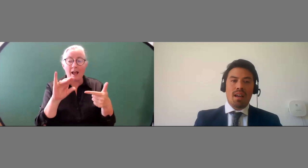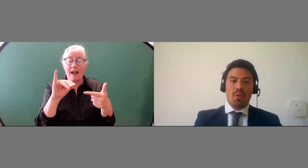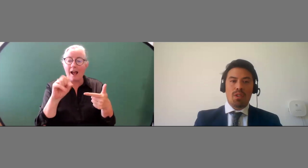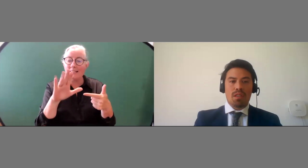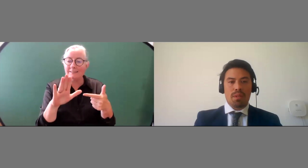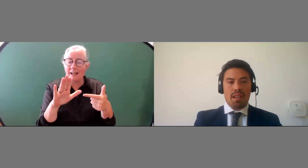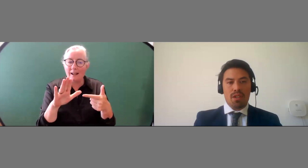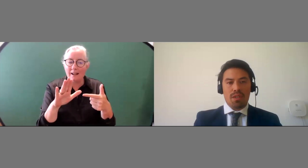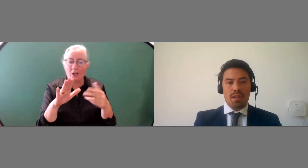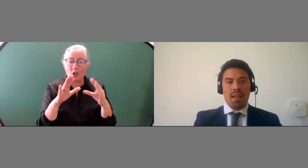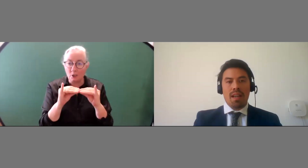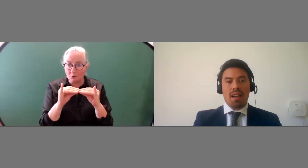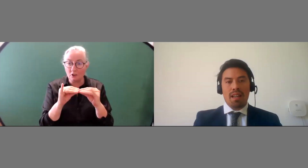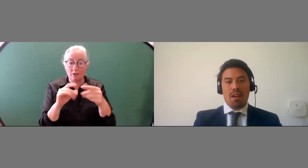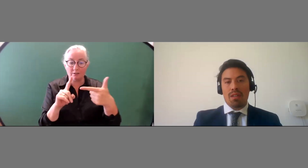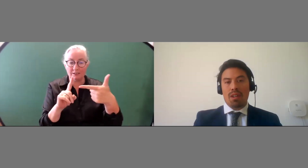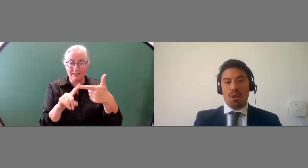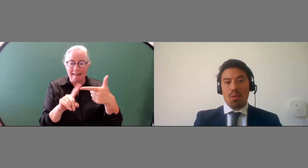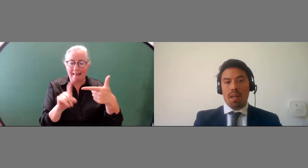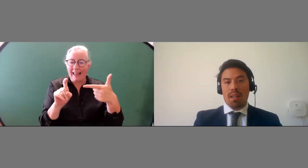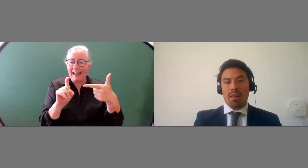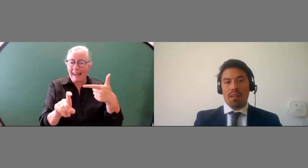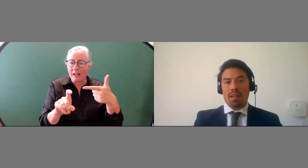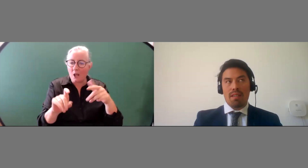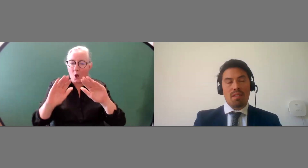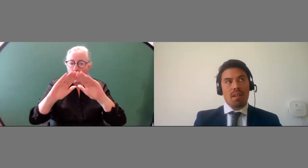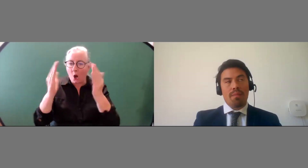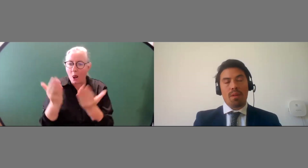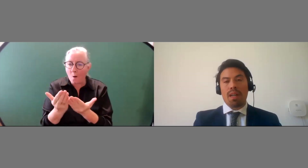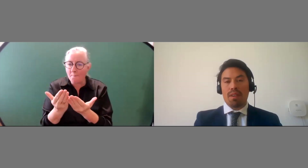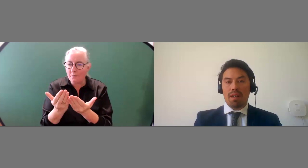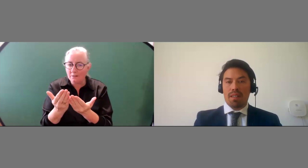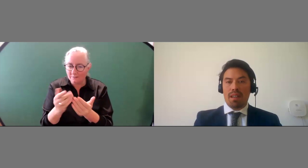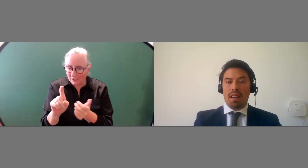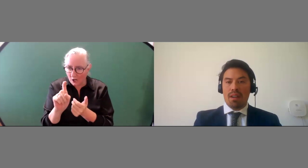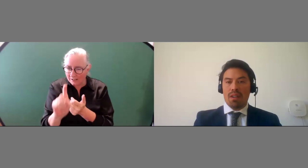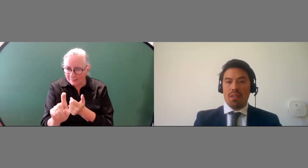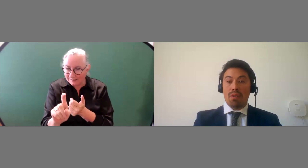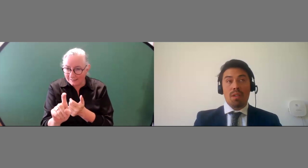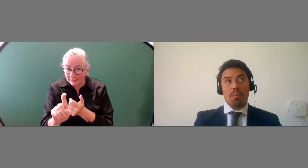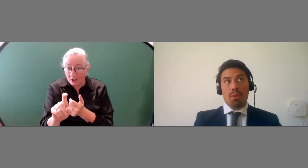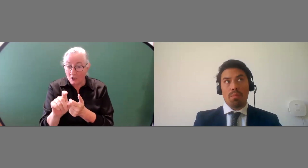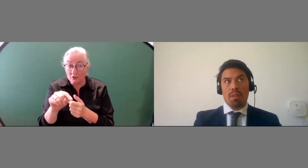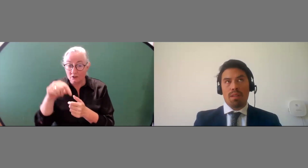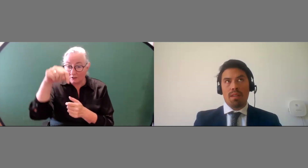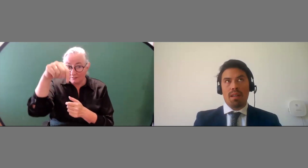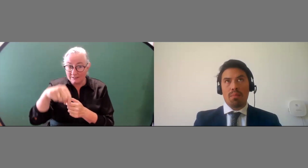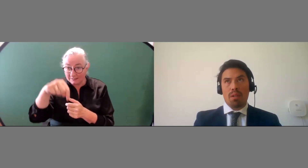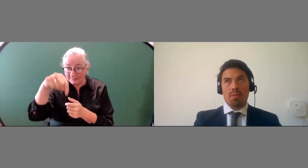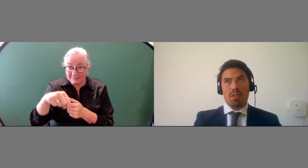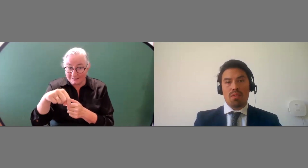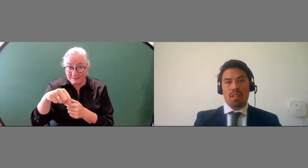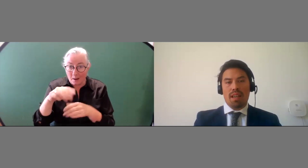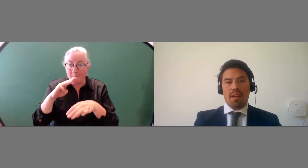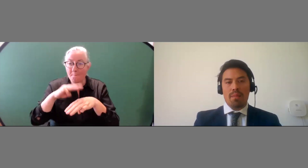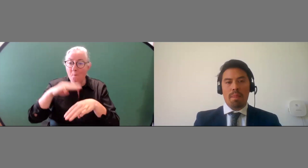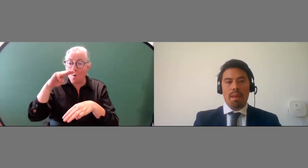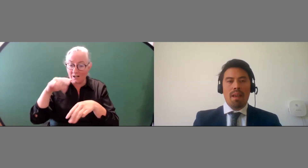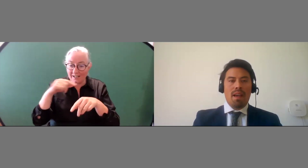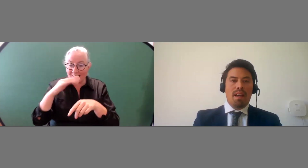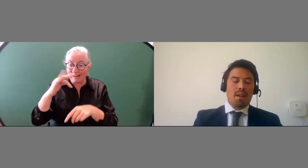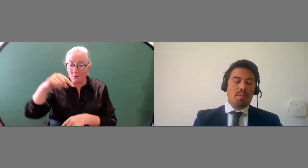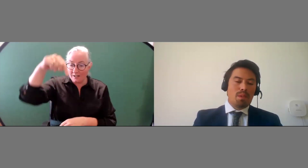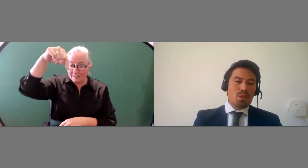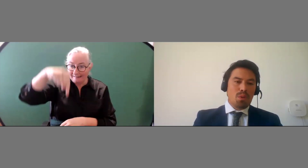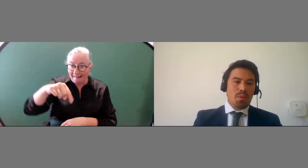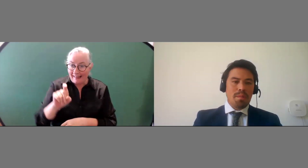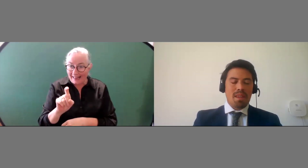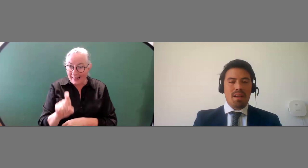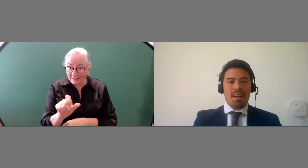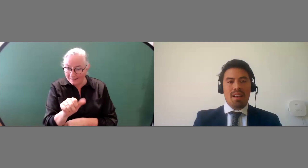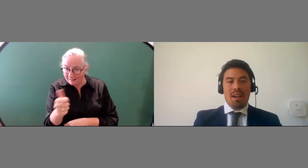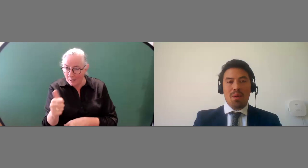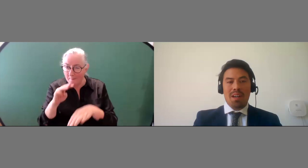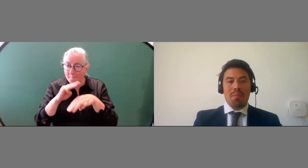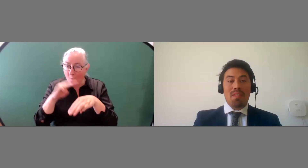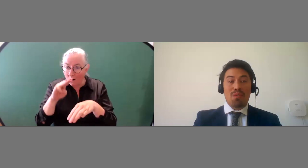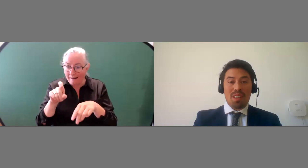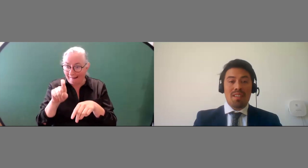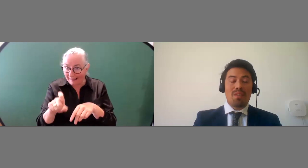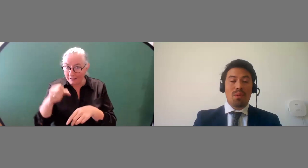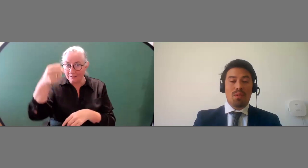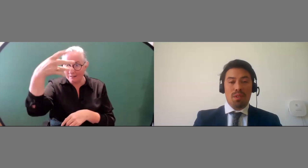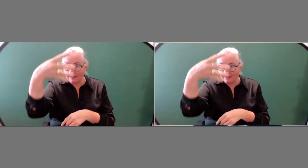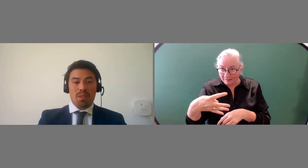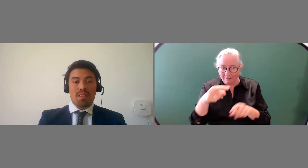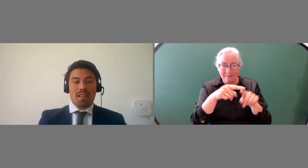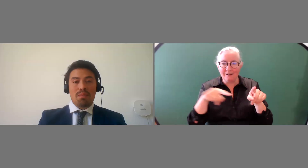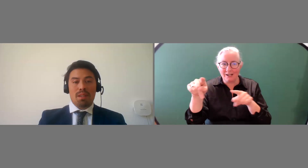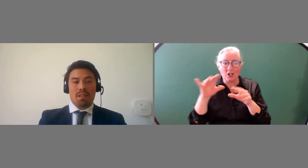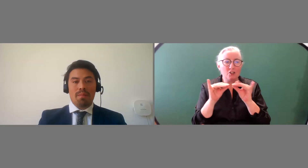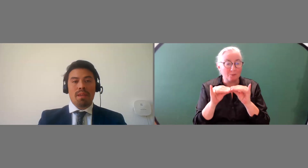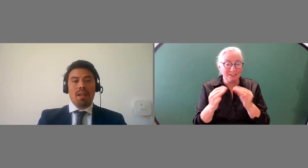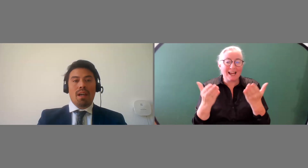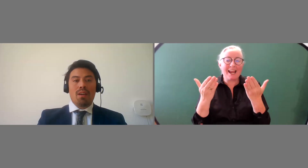language interpretation click on the globe button. So now I am thrilled to introduce today's speaker.